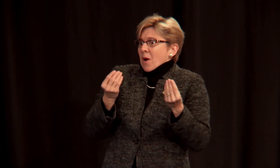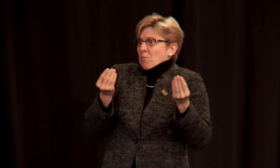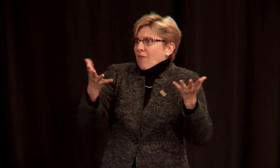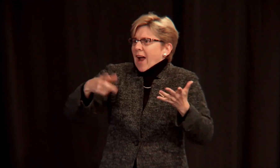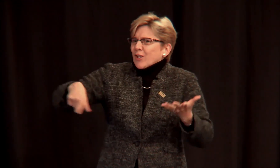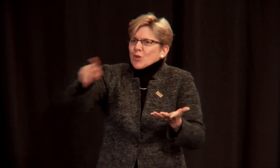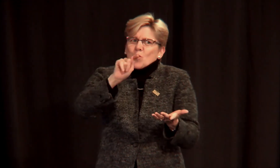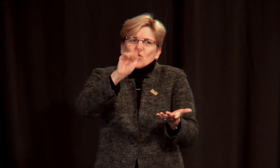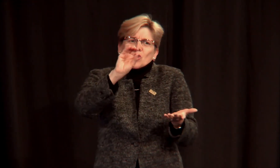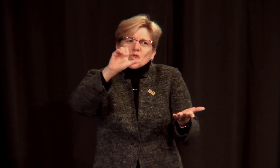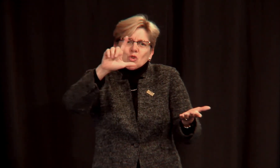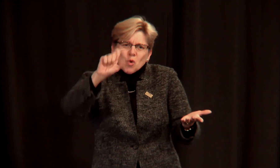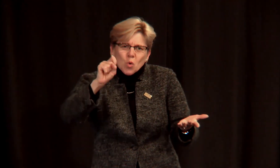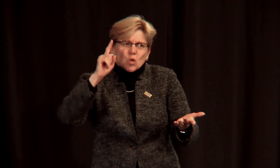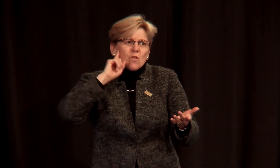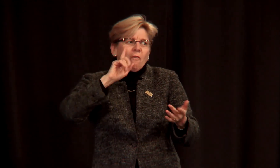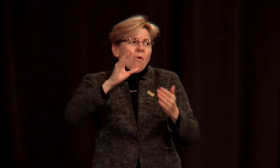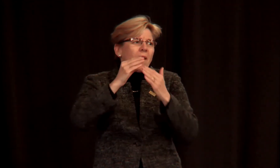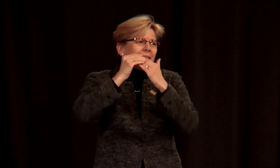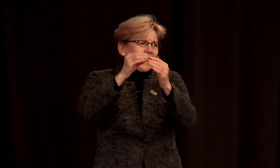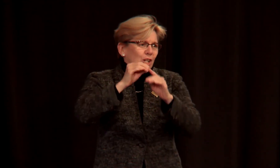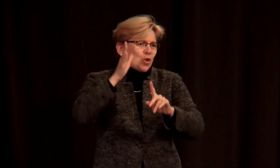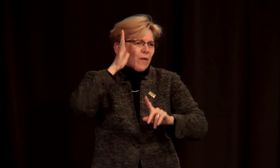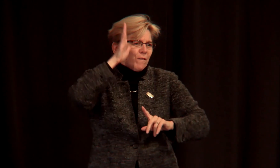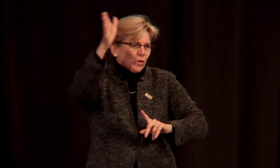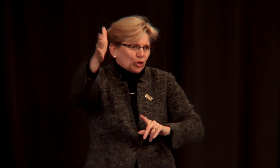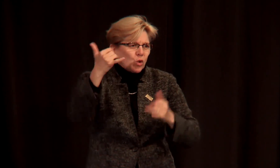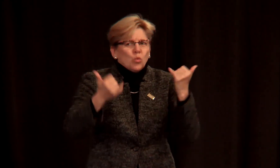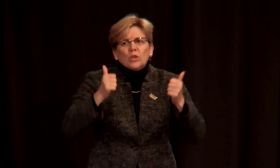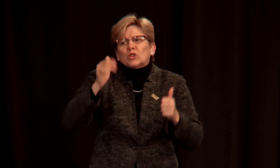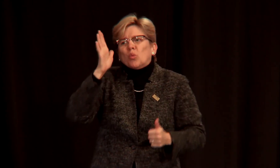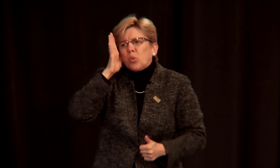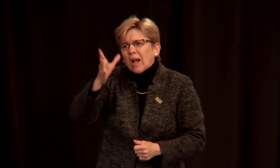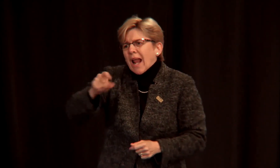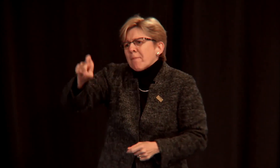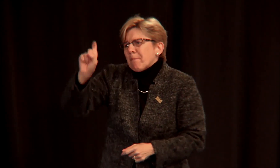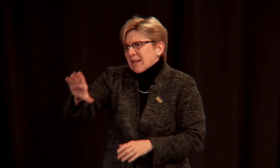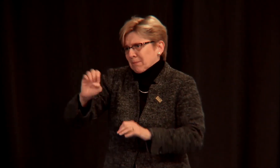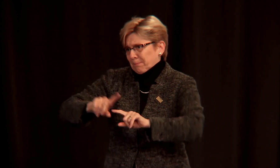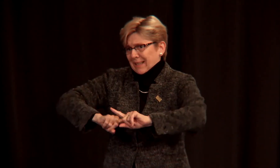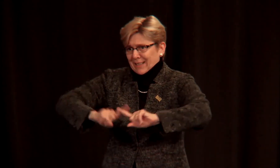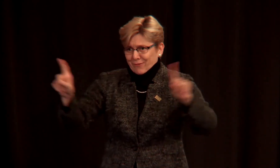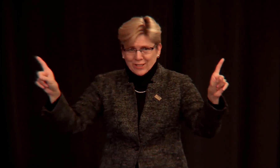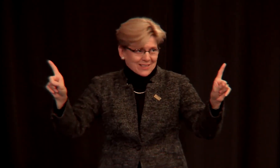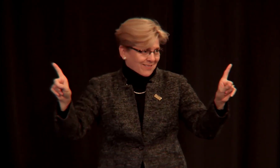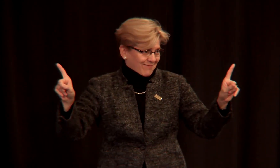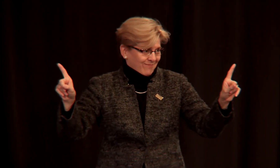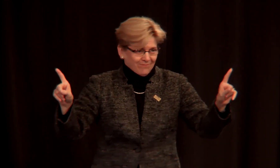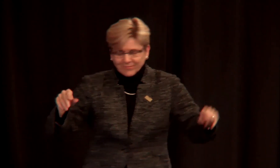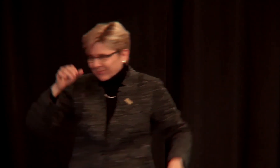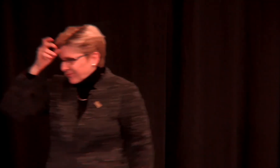and to provide you with tools for leading your children into the future because the future must be different.